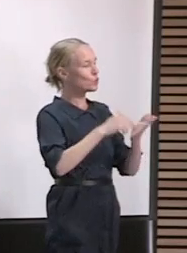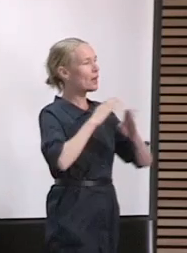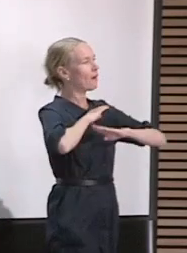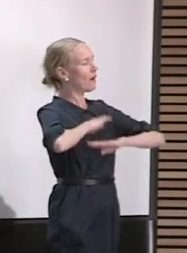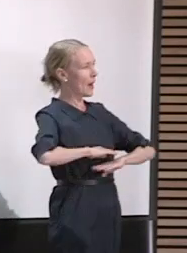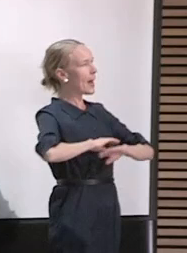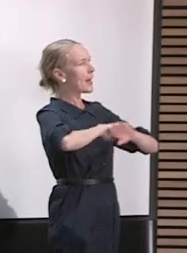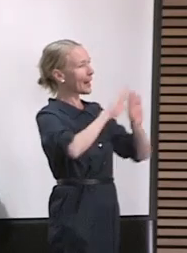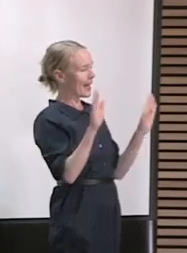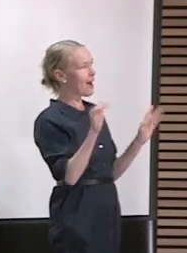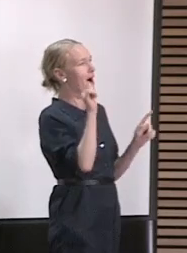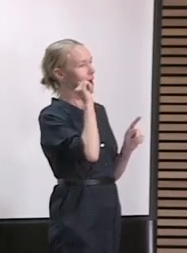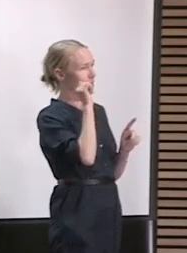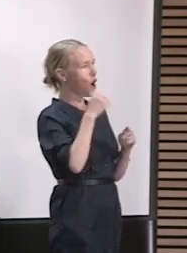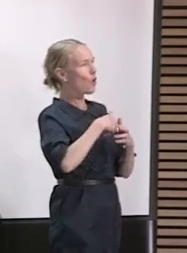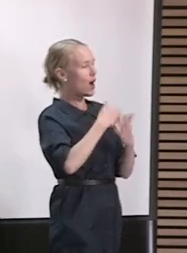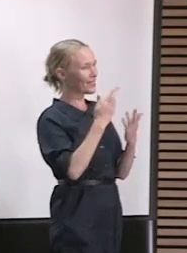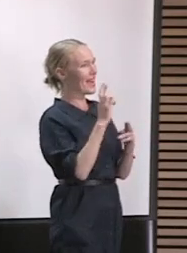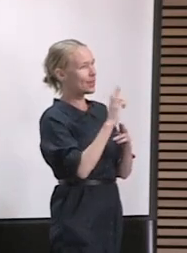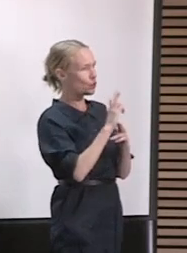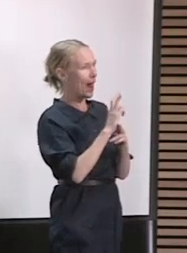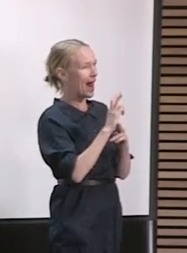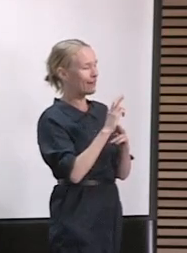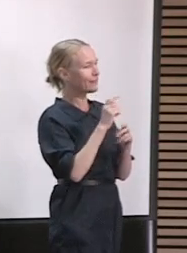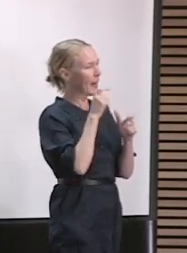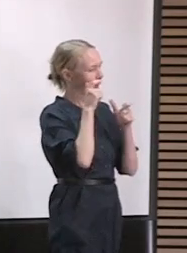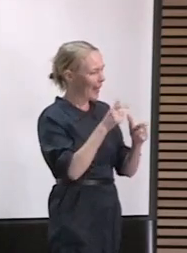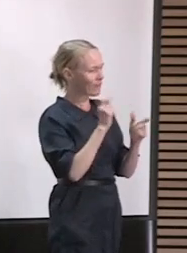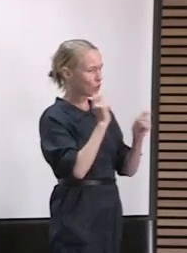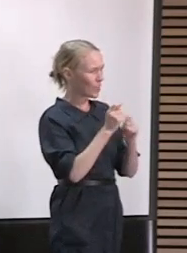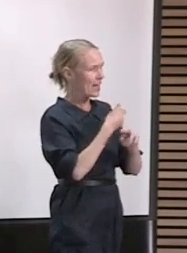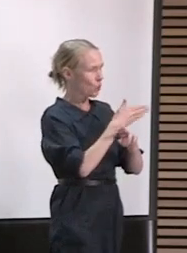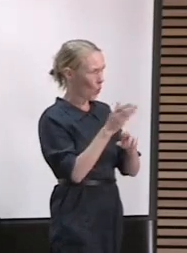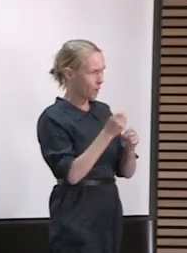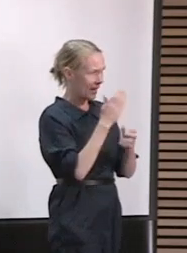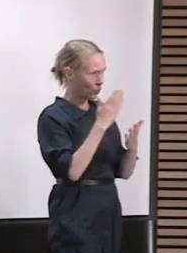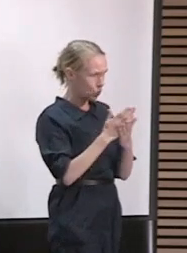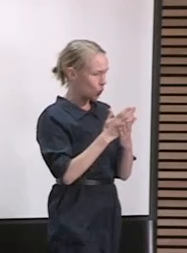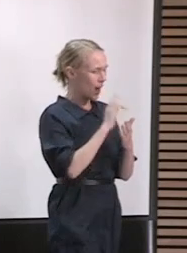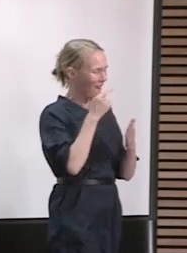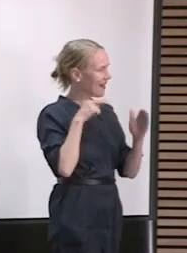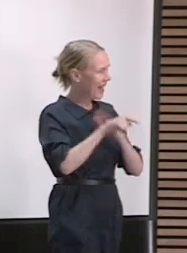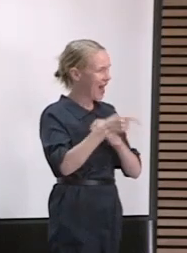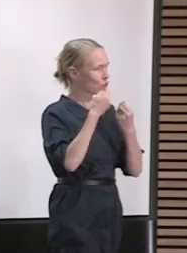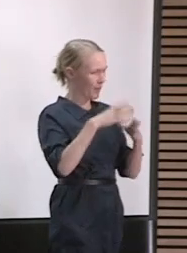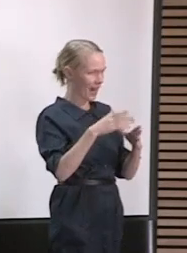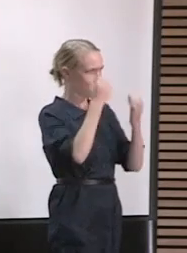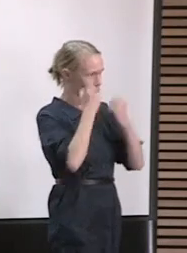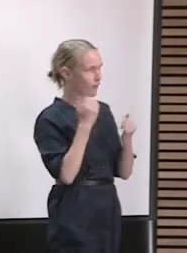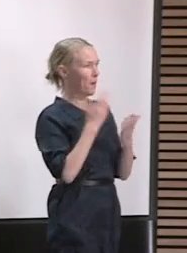before they leave. Like I said, not everybody gets a Day 3 test or needs a Day 3 test.